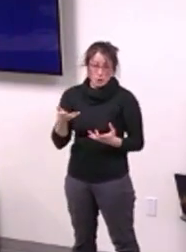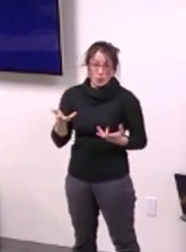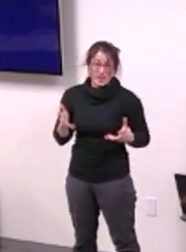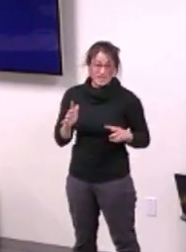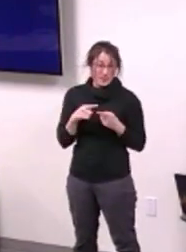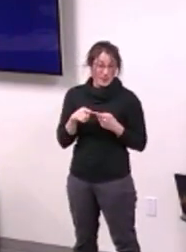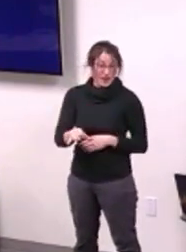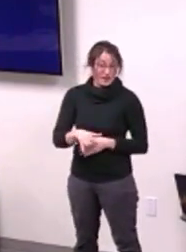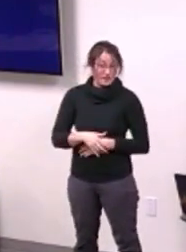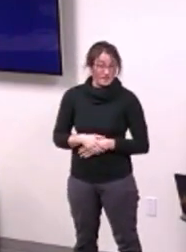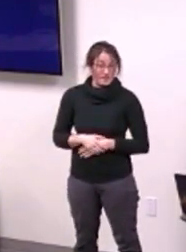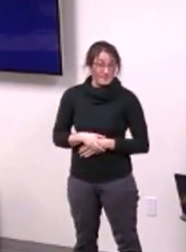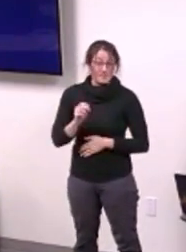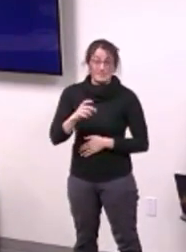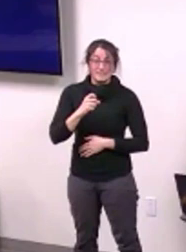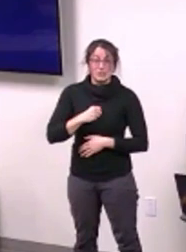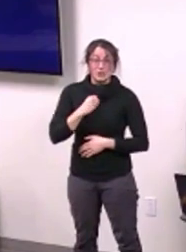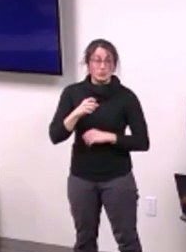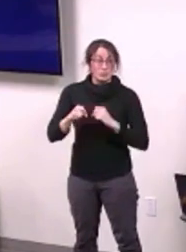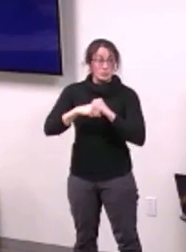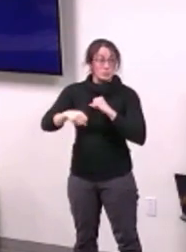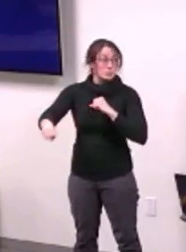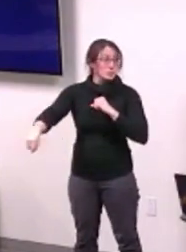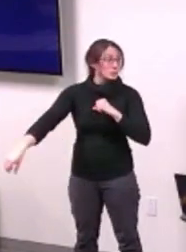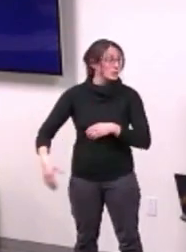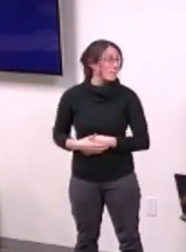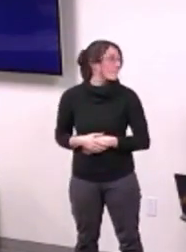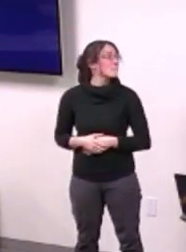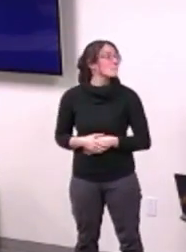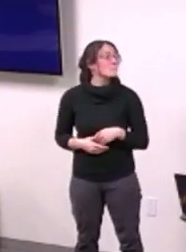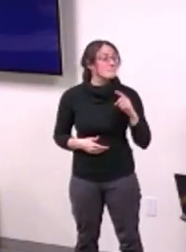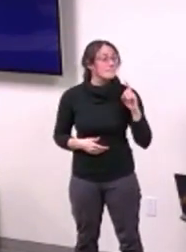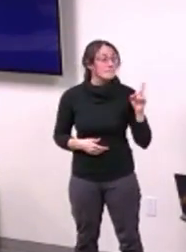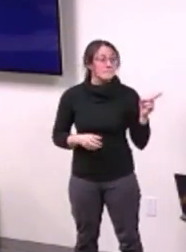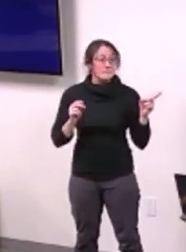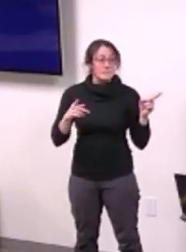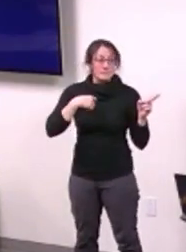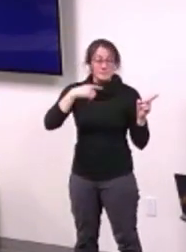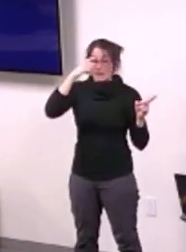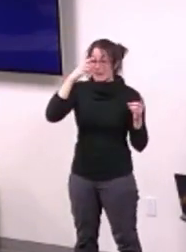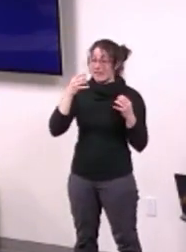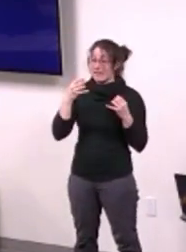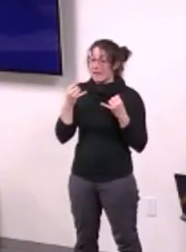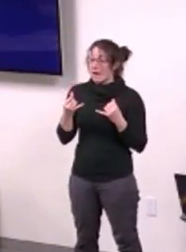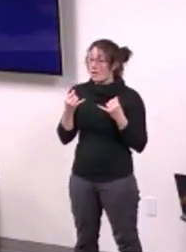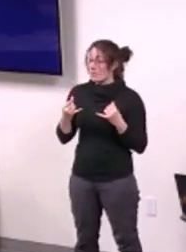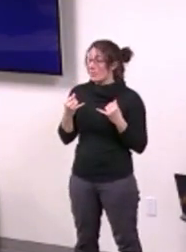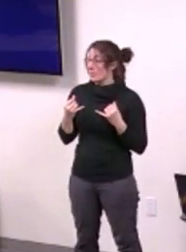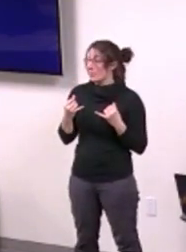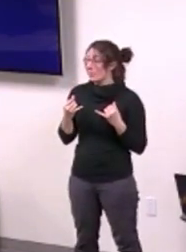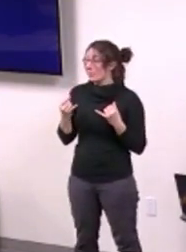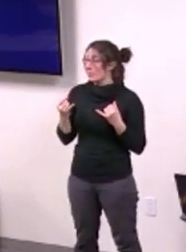Sorry to go on a tirade. And so I think that's going to actually bring us to the, to the conclusion of tonight's program.